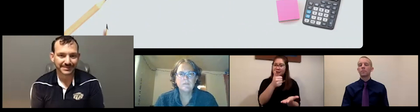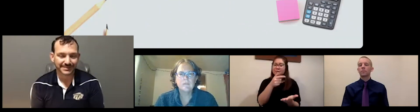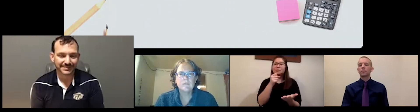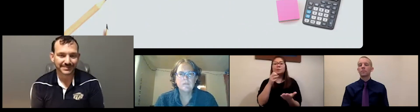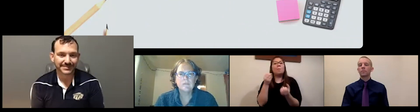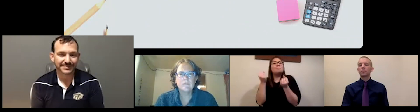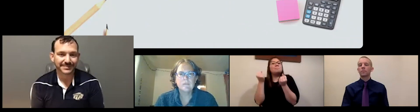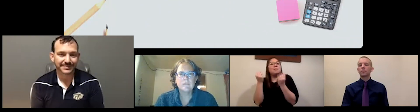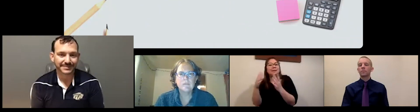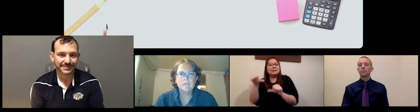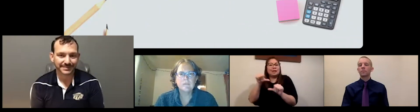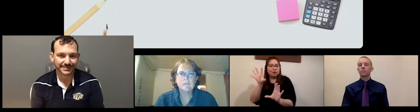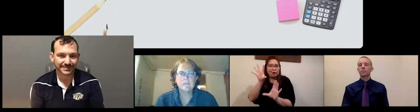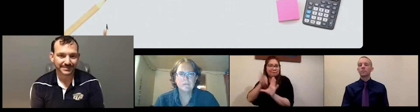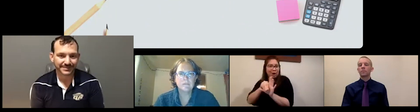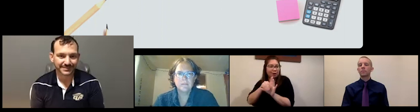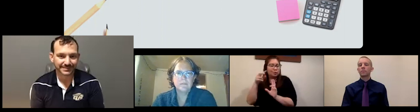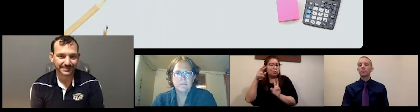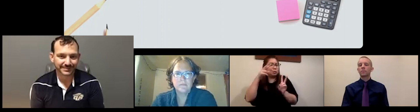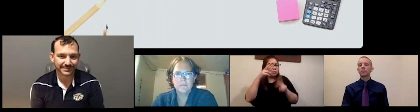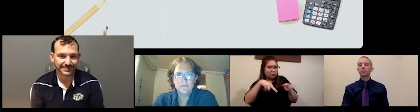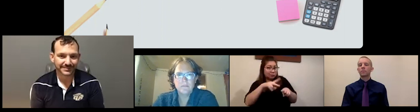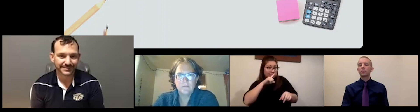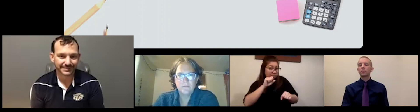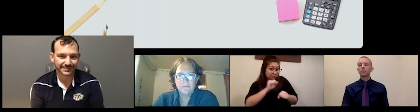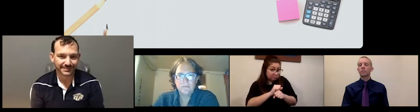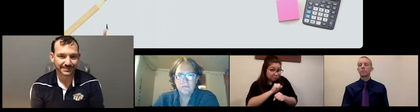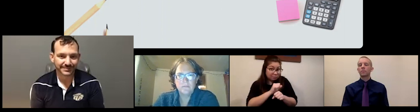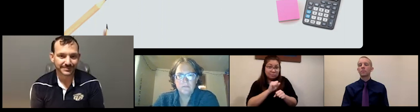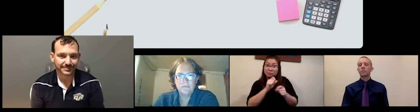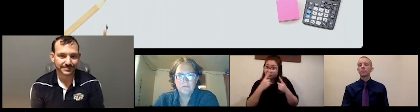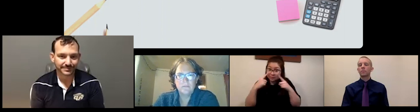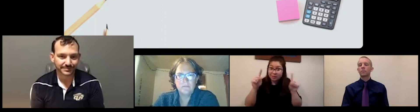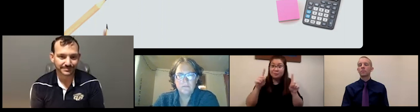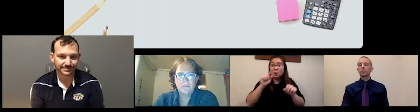So many scientists are involved in monitoring and seeing if ideas might be successful or will work,